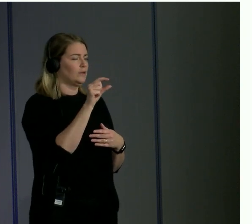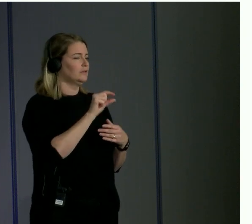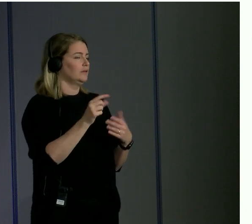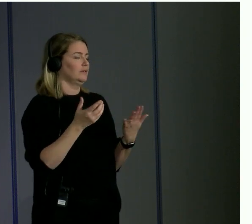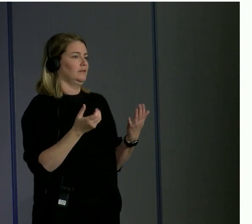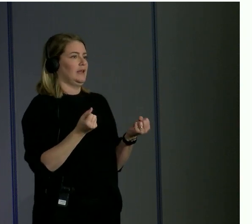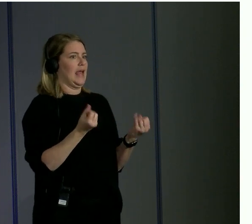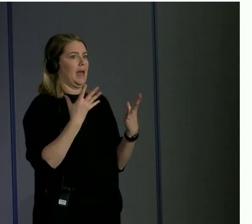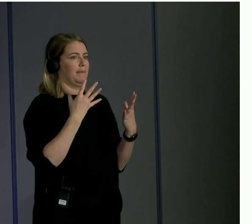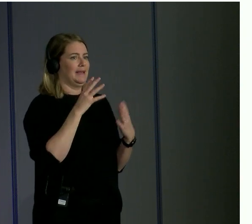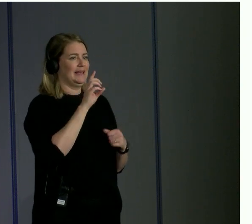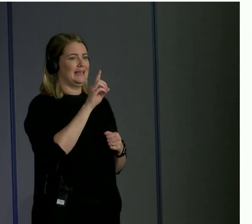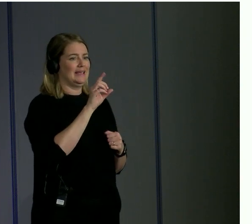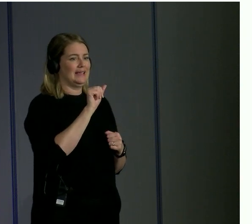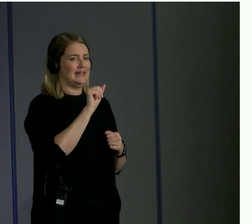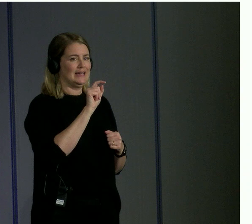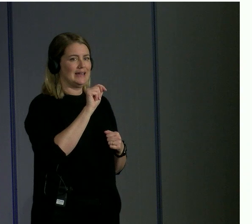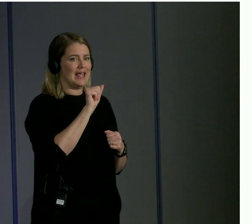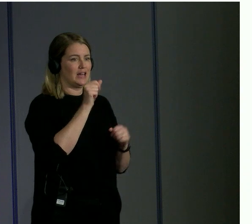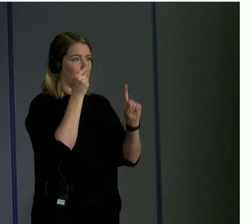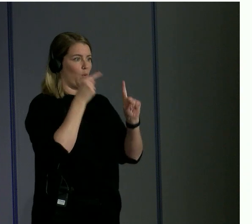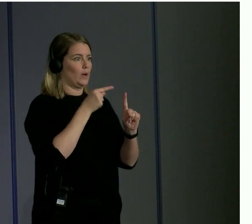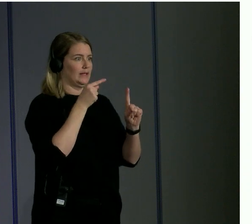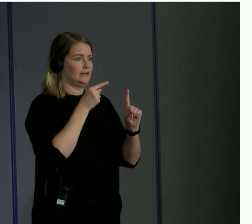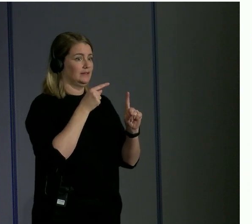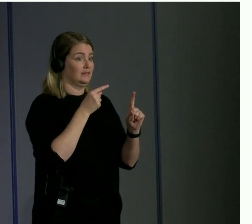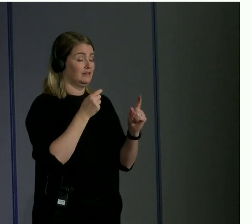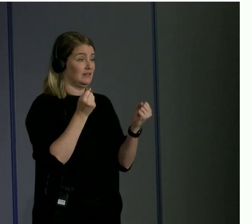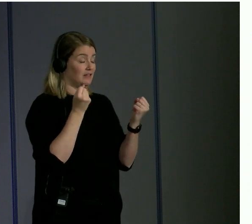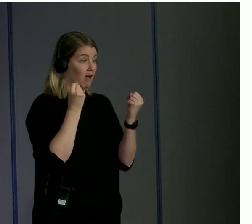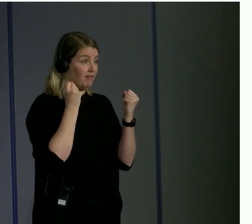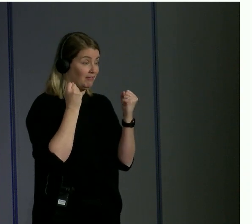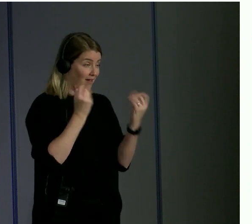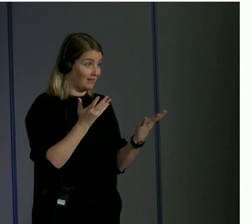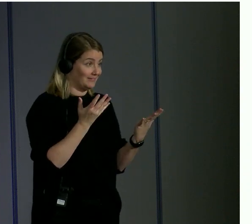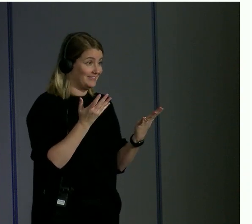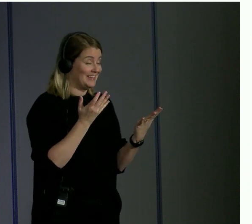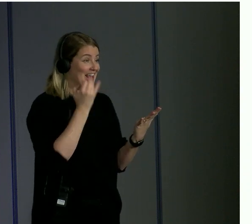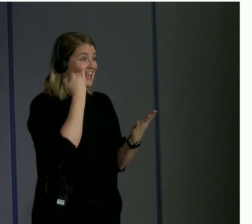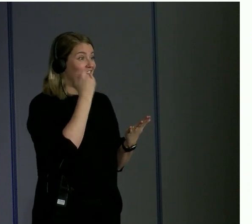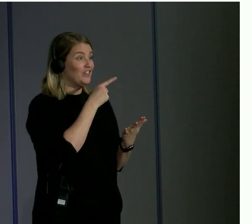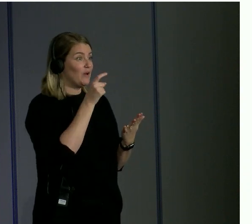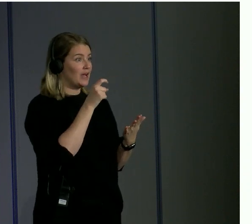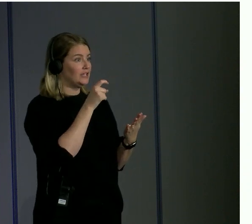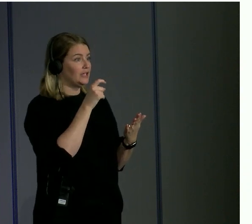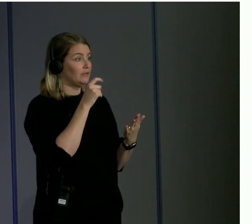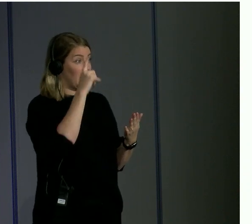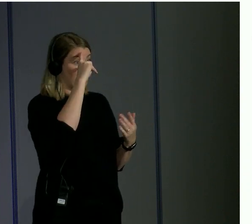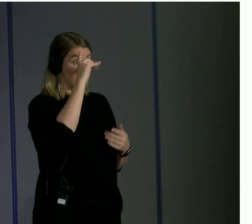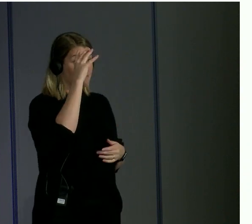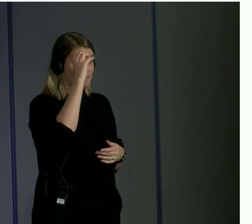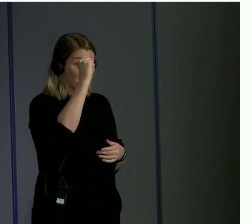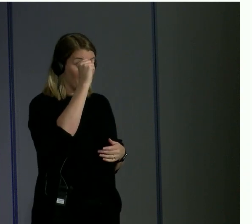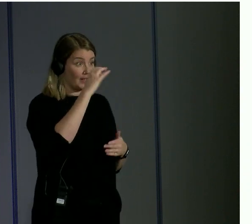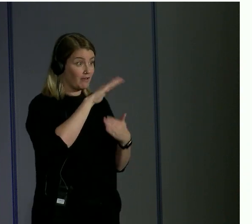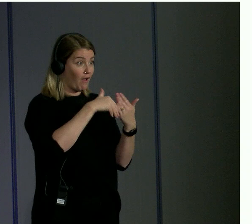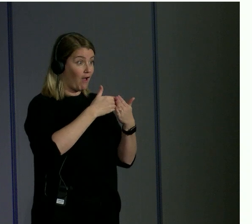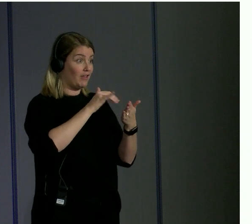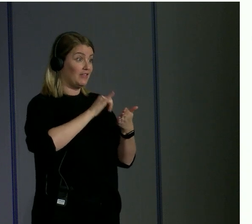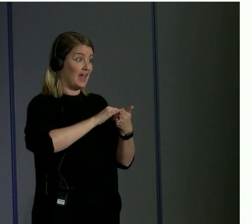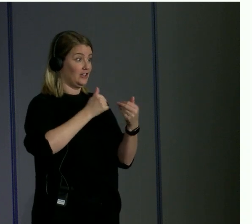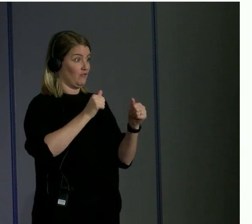It's a lot. If you had to go through and memorize all of that to try to figure out the relationship